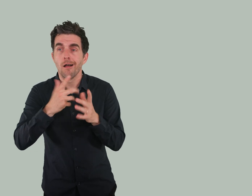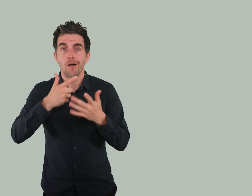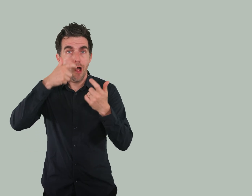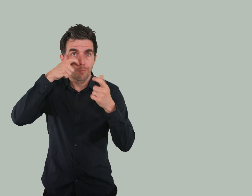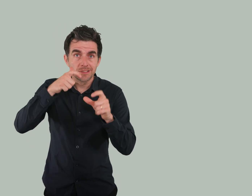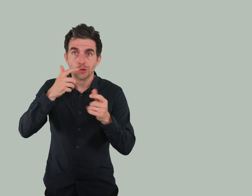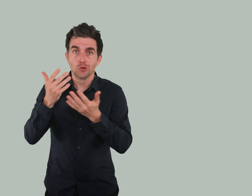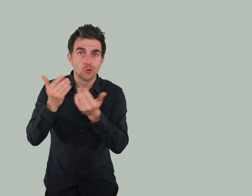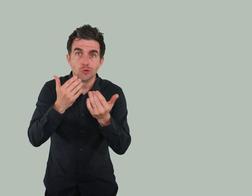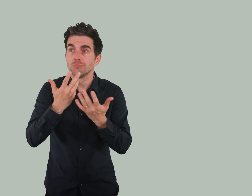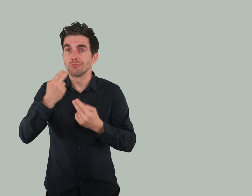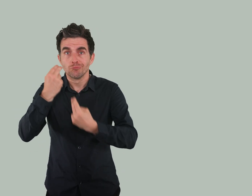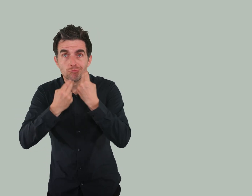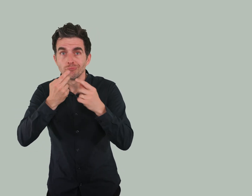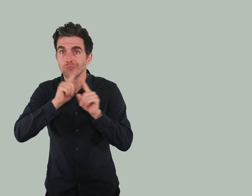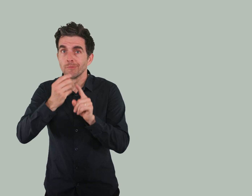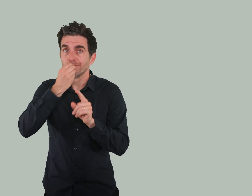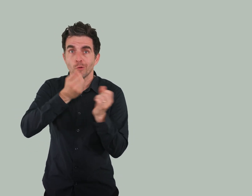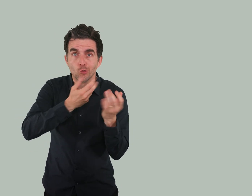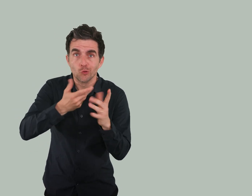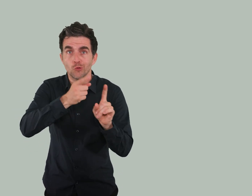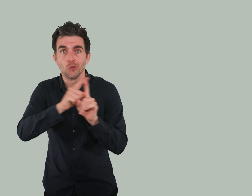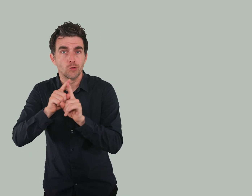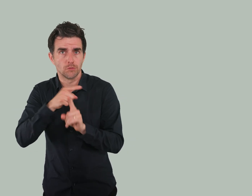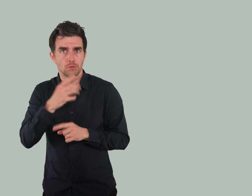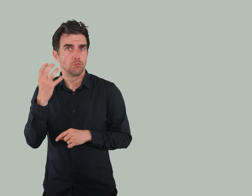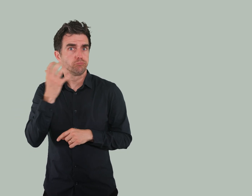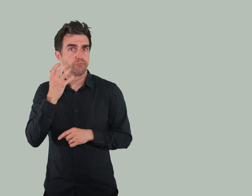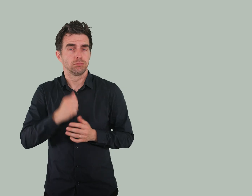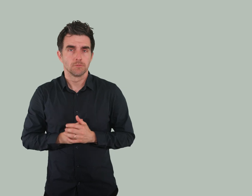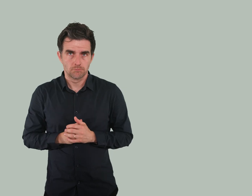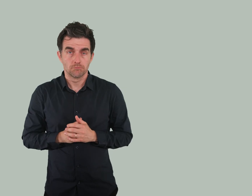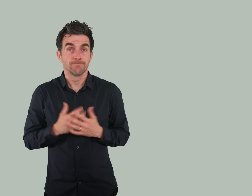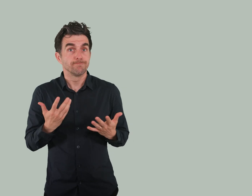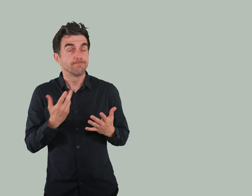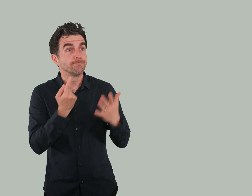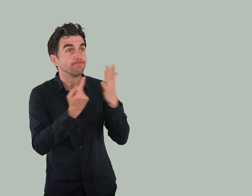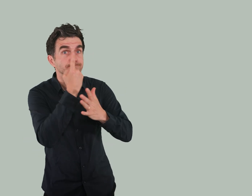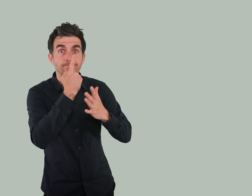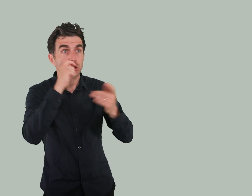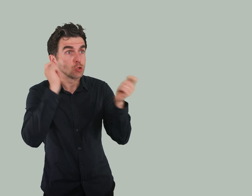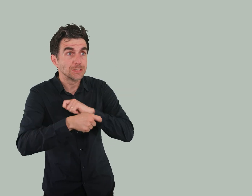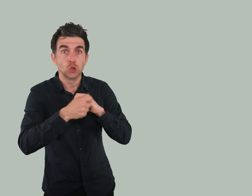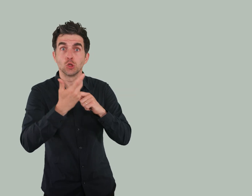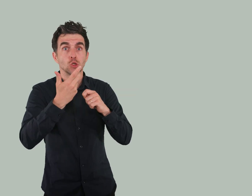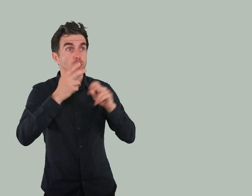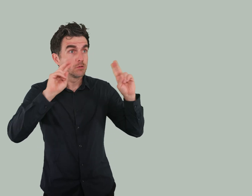and accommodation and food services. When these sectors change,